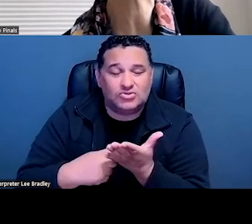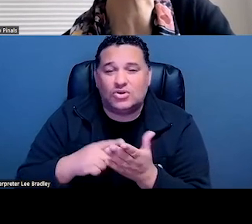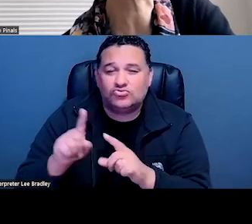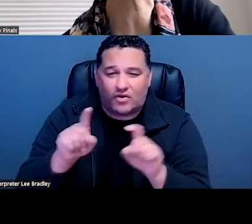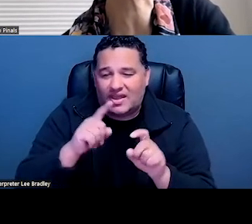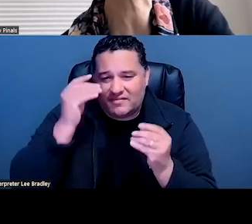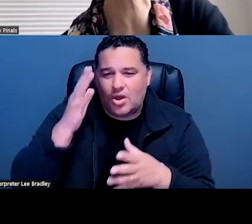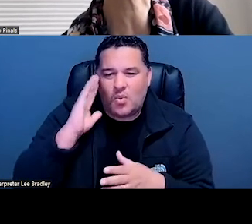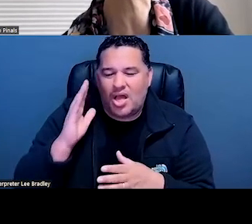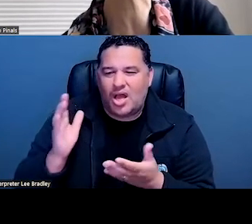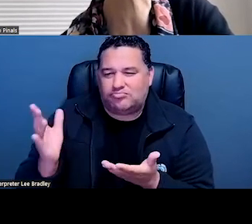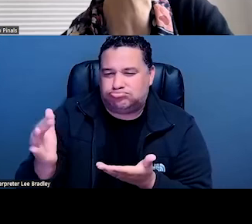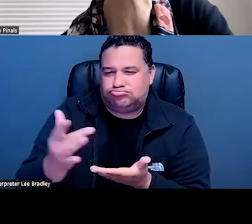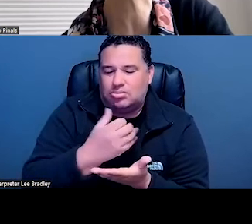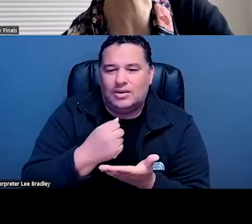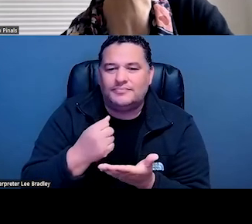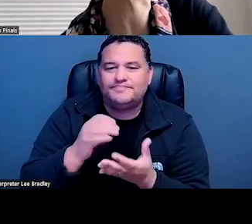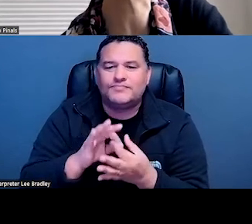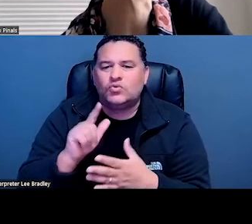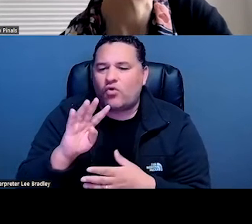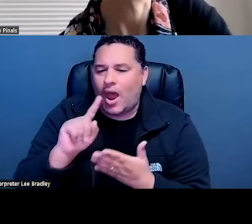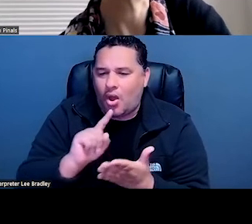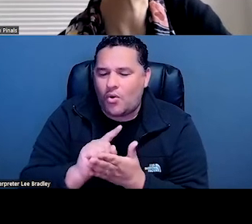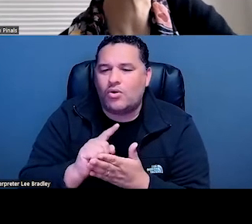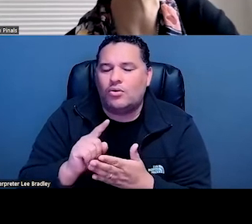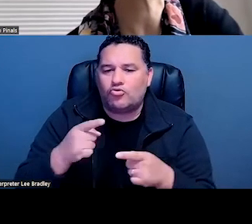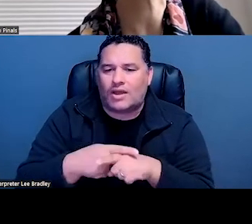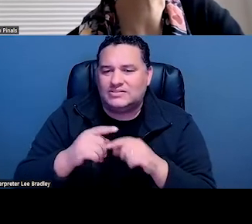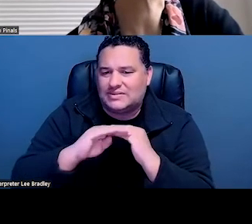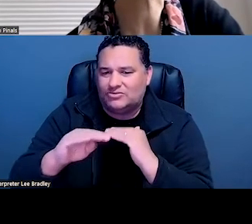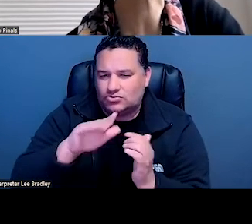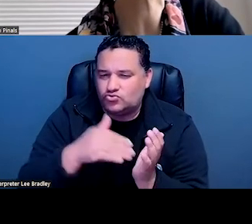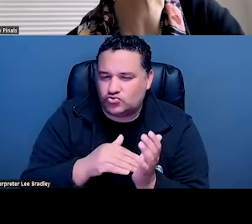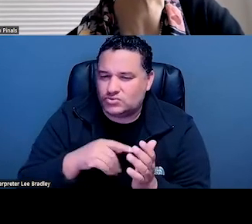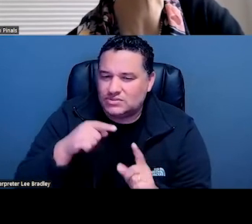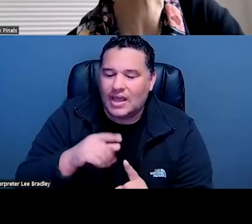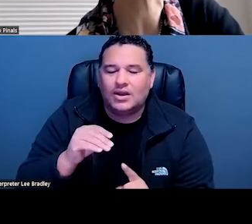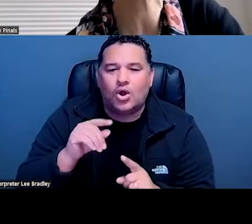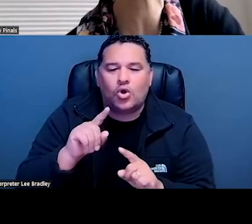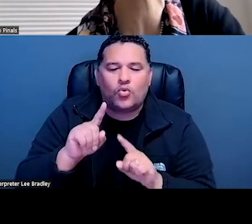TEAMS. A LOT OF DISCUSSION, SURVEY DATA WILL COME FORTH ABOUT, 24 HOUR CRISIS